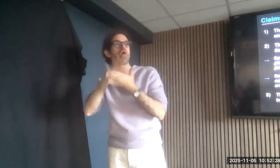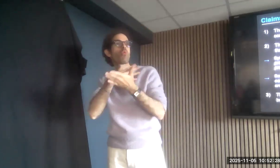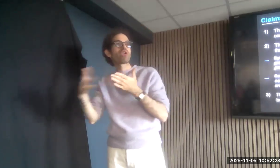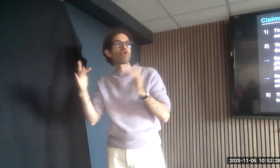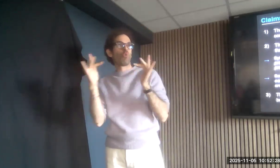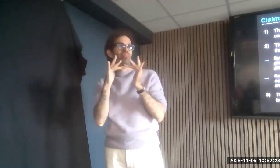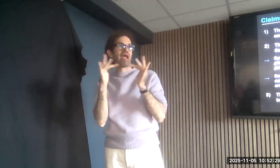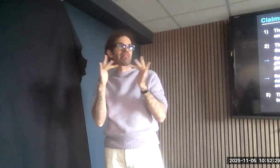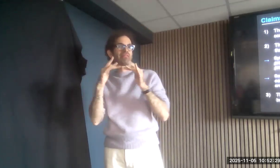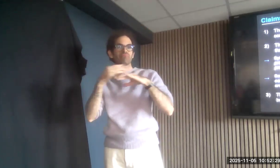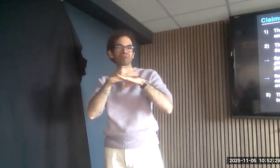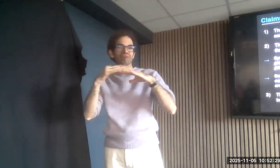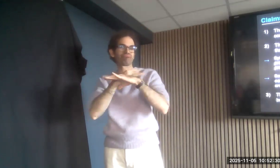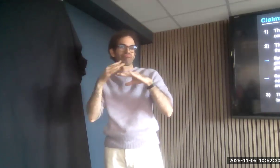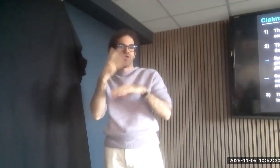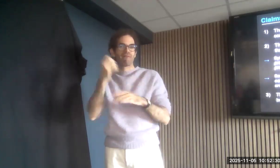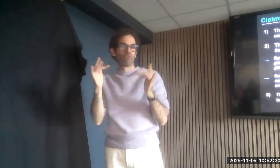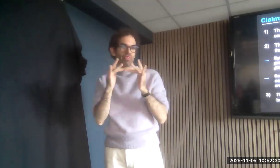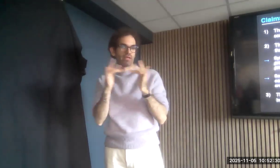First, that the give causative in LSF